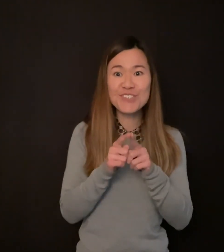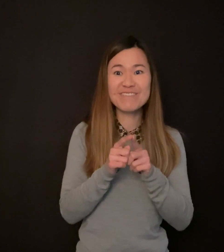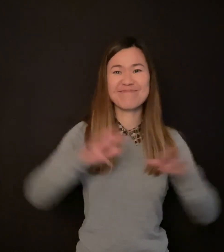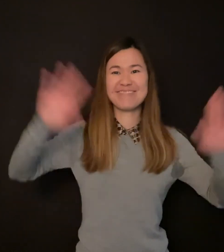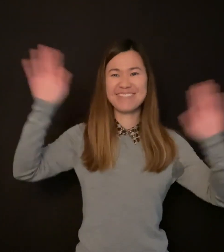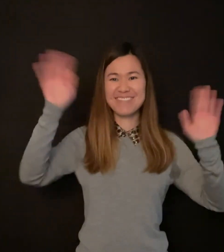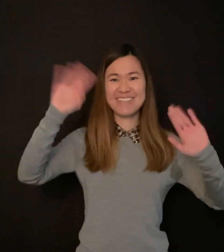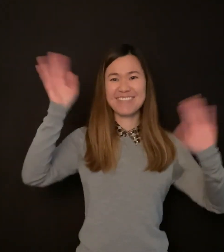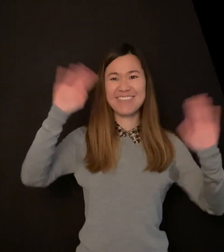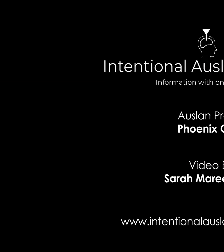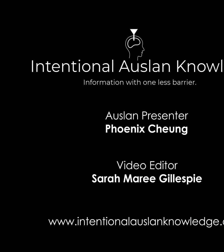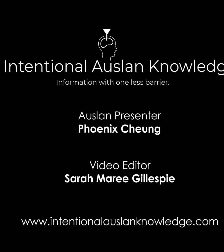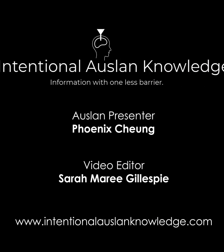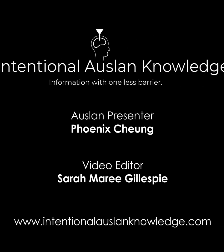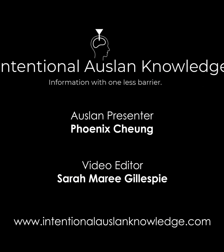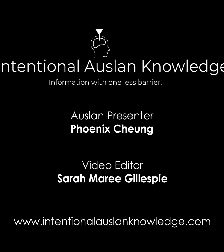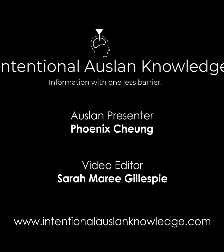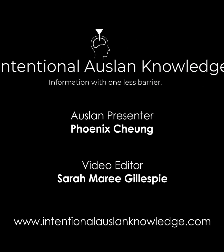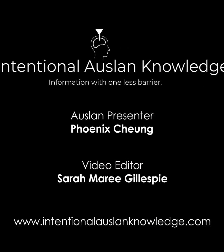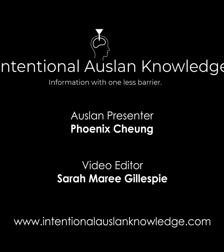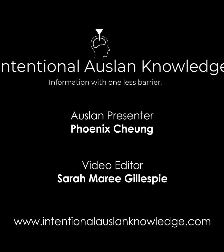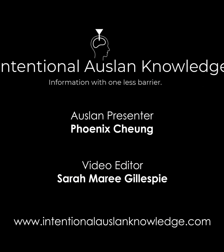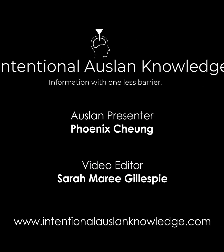Baby, sharing the burden of responsibility for children, and the